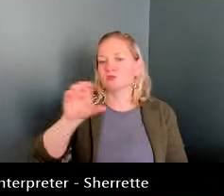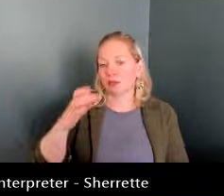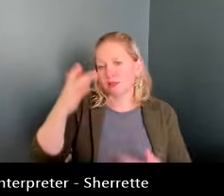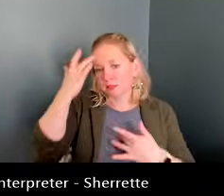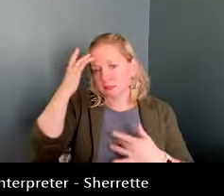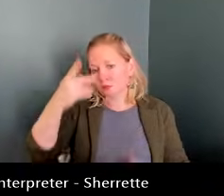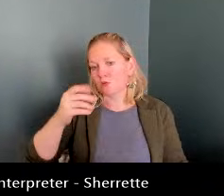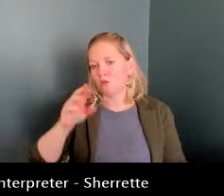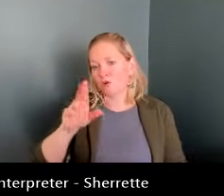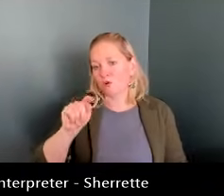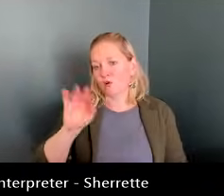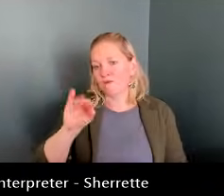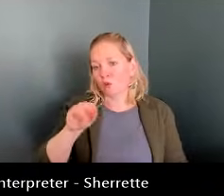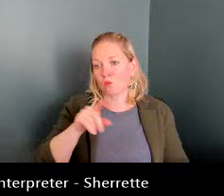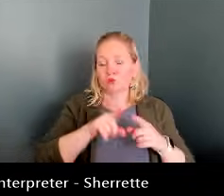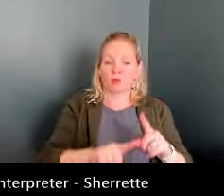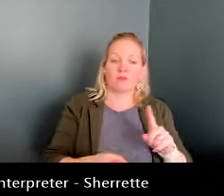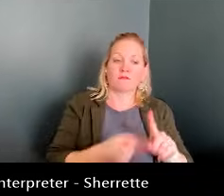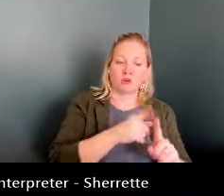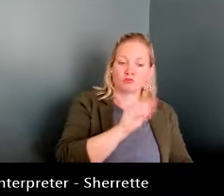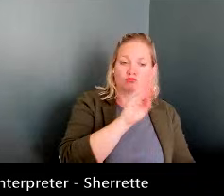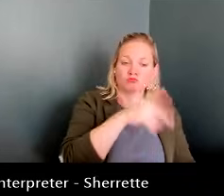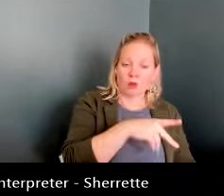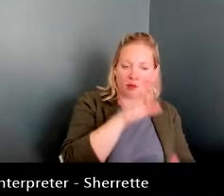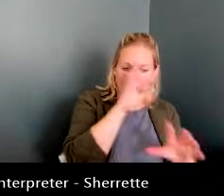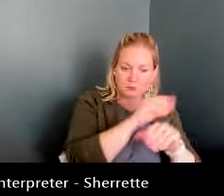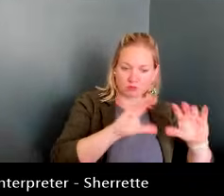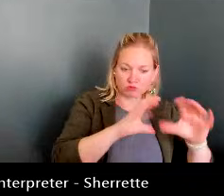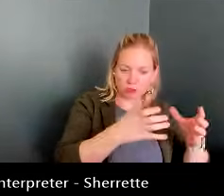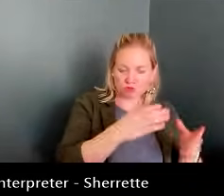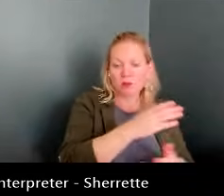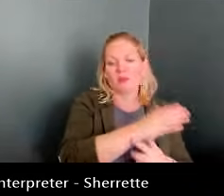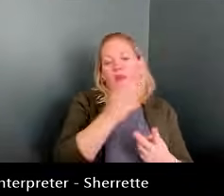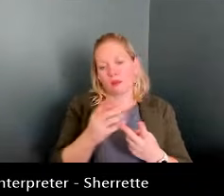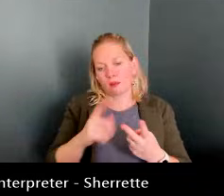both the first Trump administration and during the Biden administration.